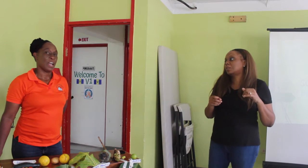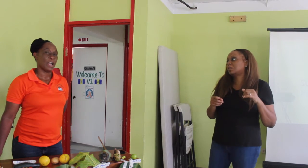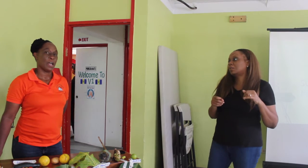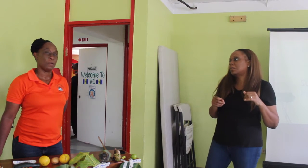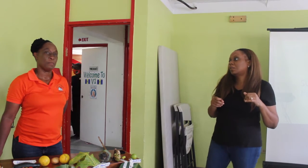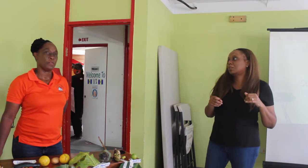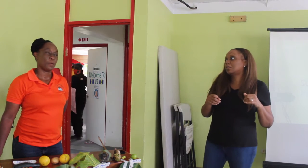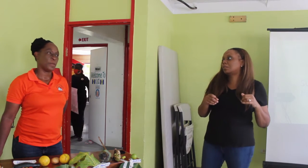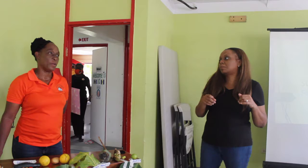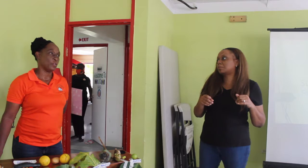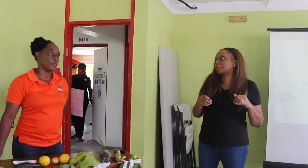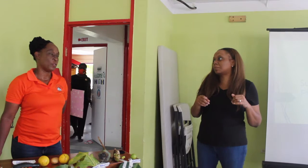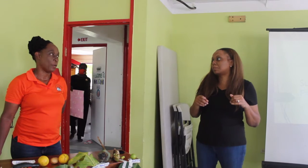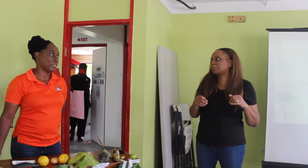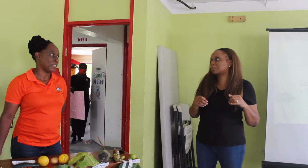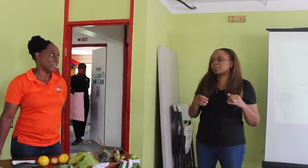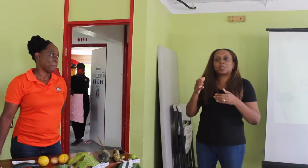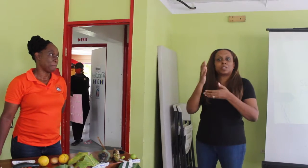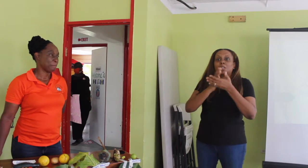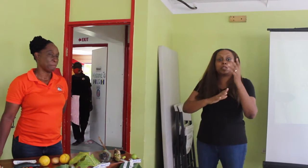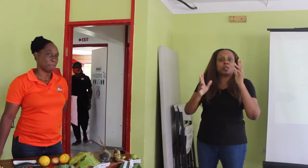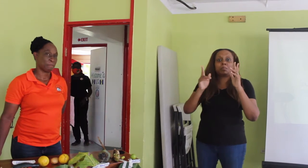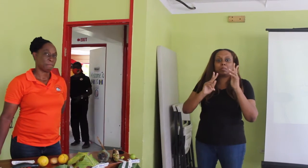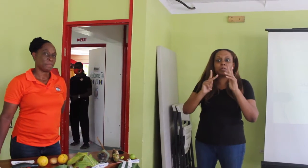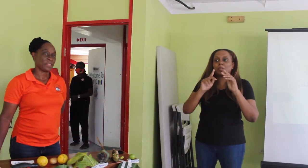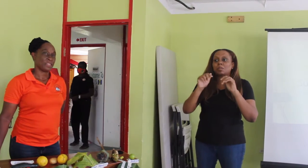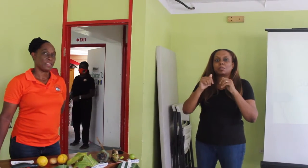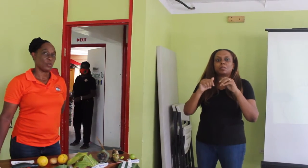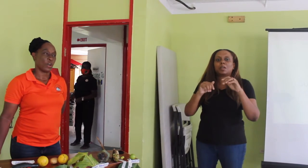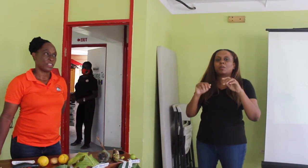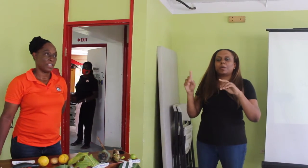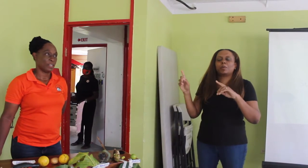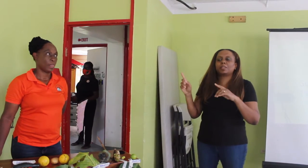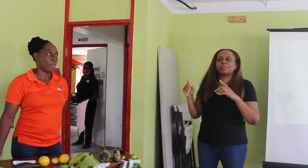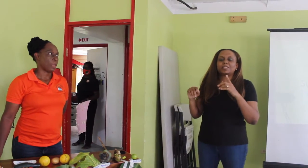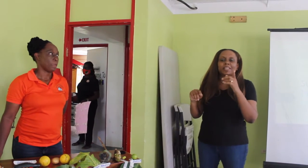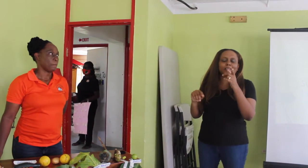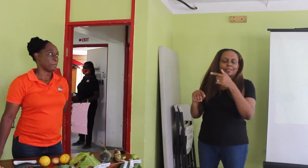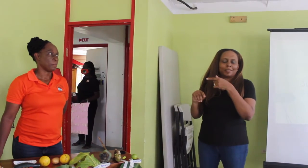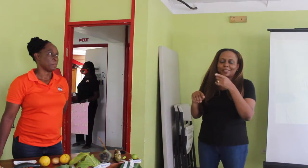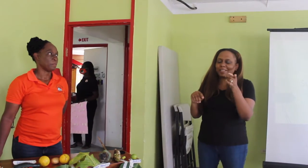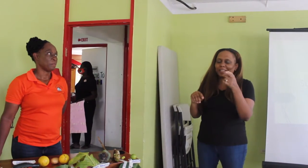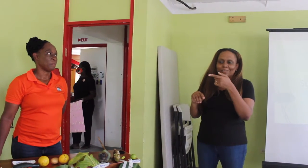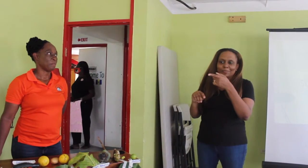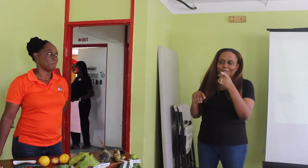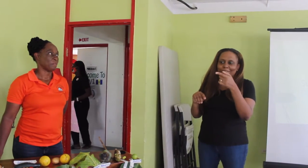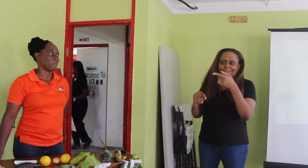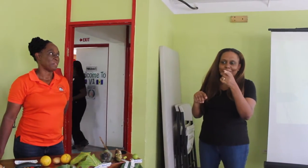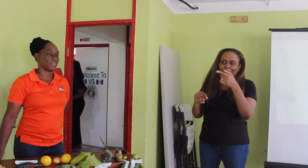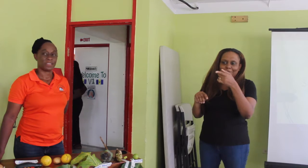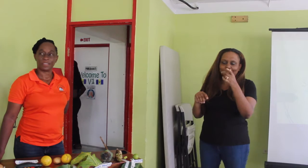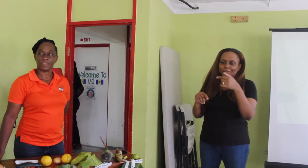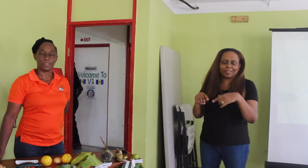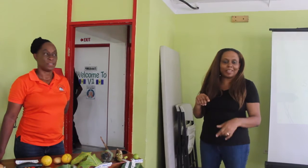um some people use soap so to wash them for a second because they kind of them